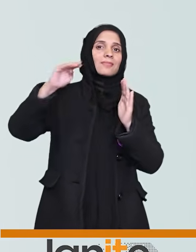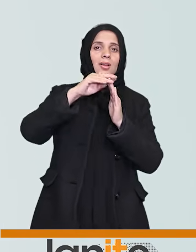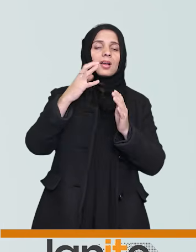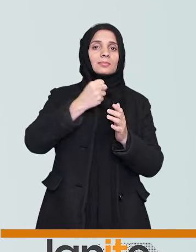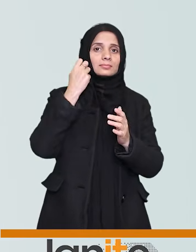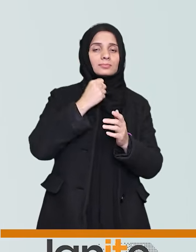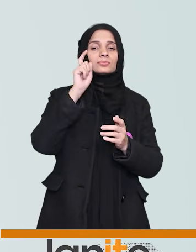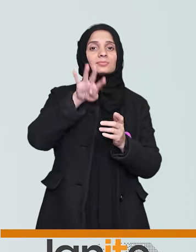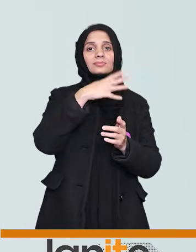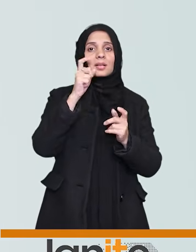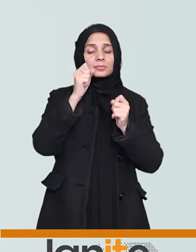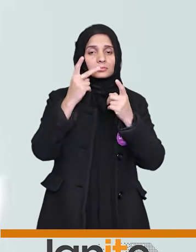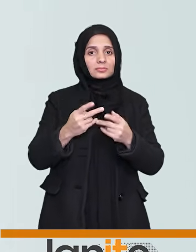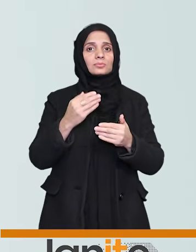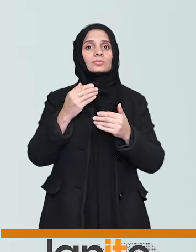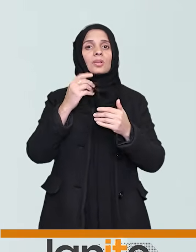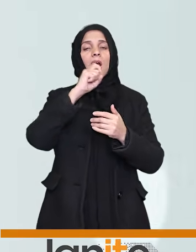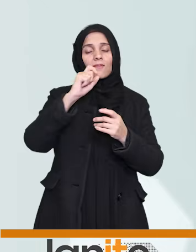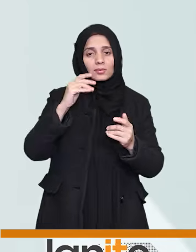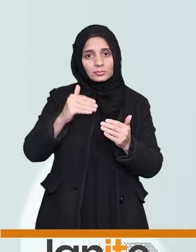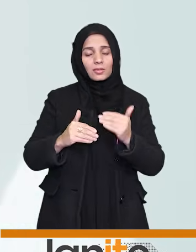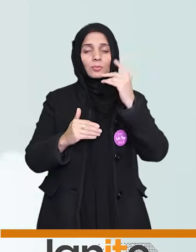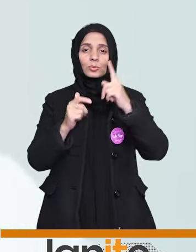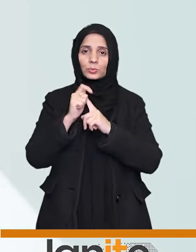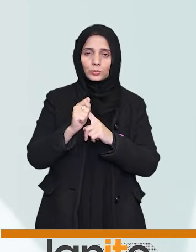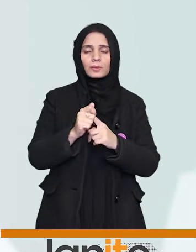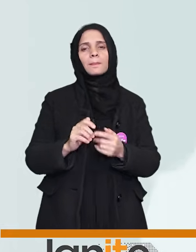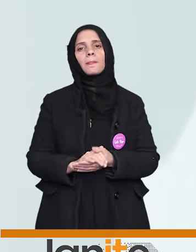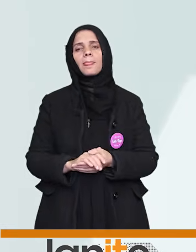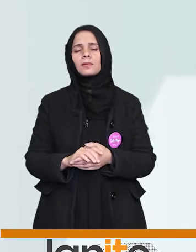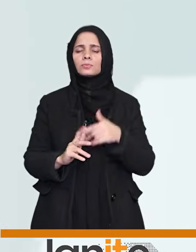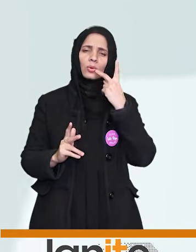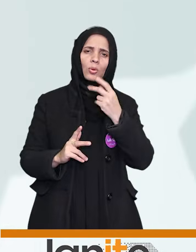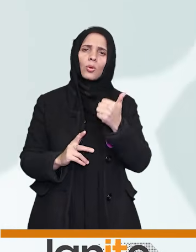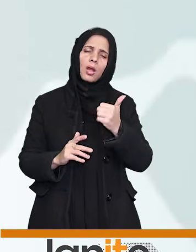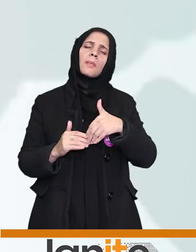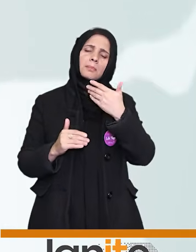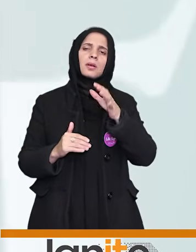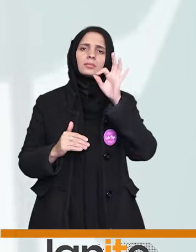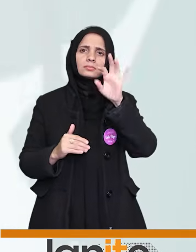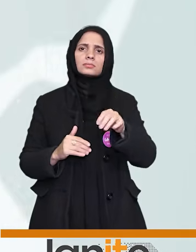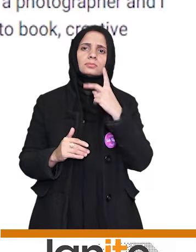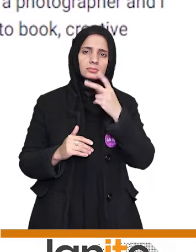Making your profile matters. So there is no problem making bid on such a project. And if you look at its description,